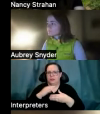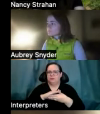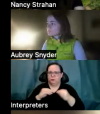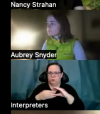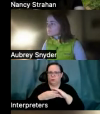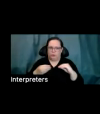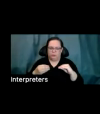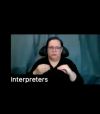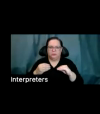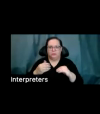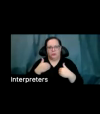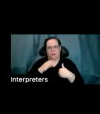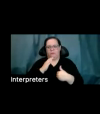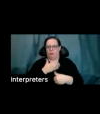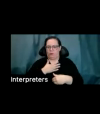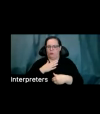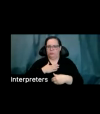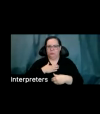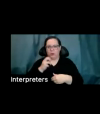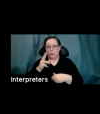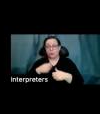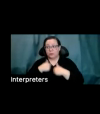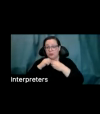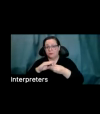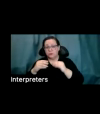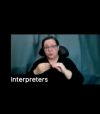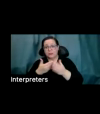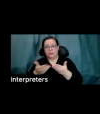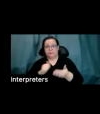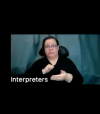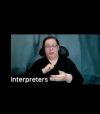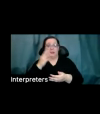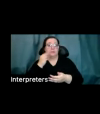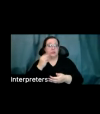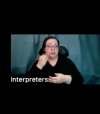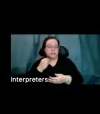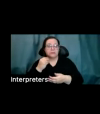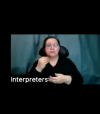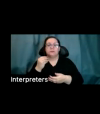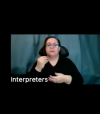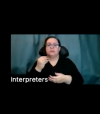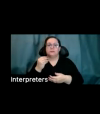have our own life story, things that we experience in our lives